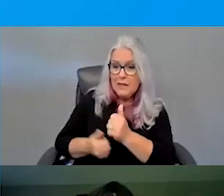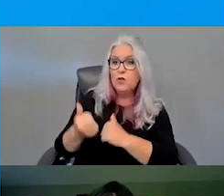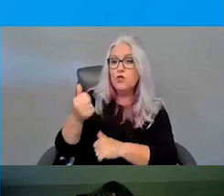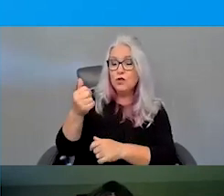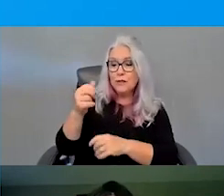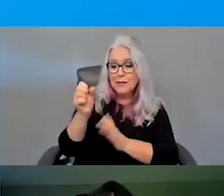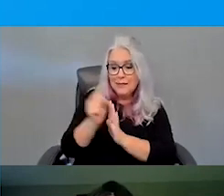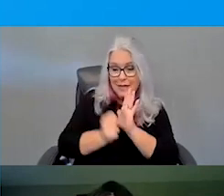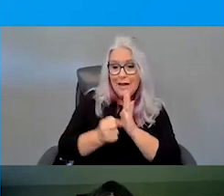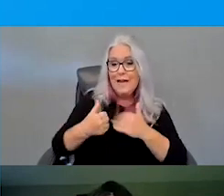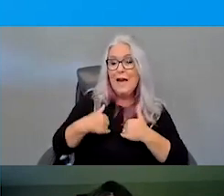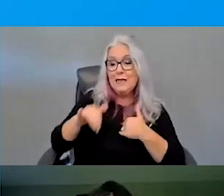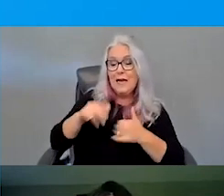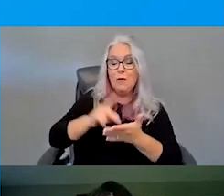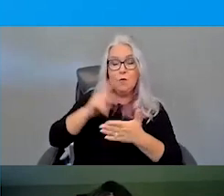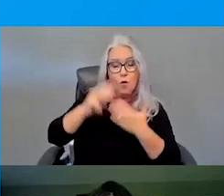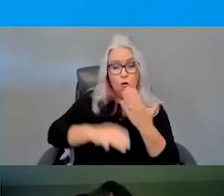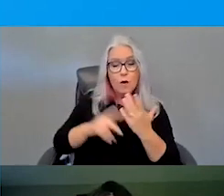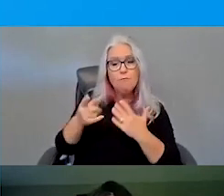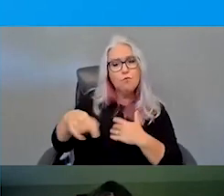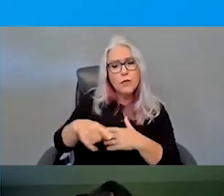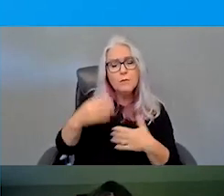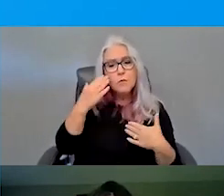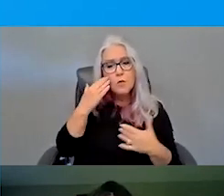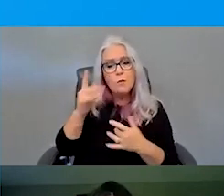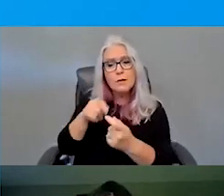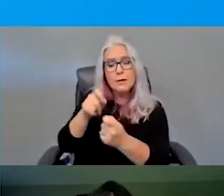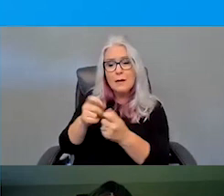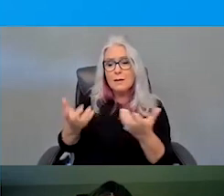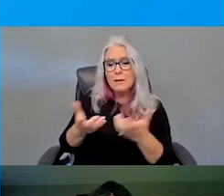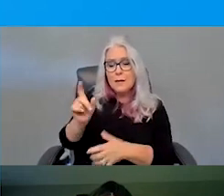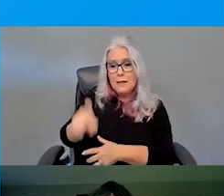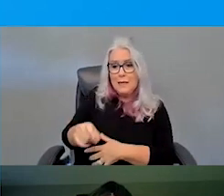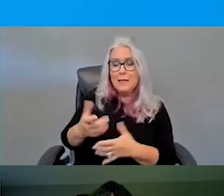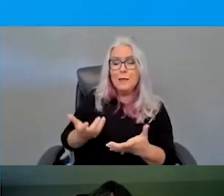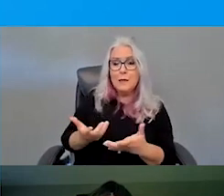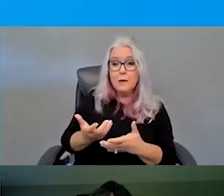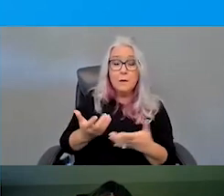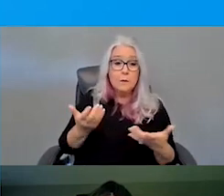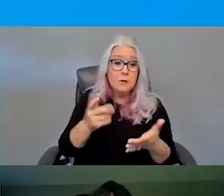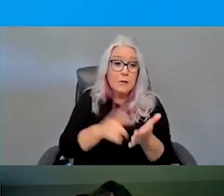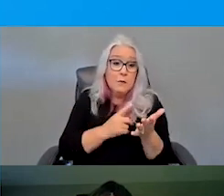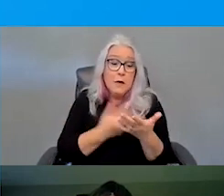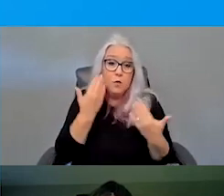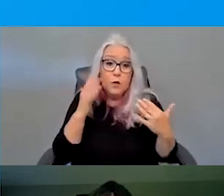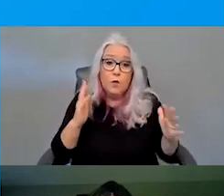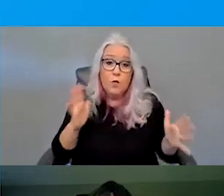people are able to identify the need areas here usually not knowing what is out there. There is quality top notch